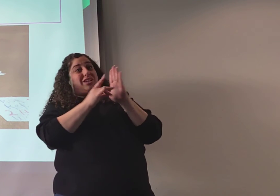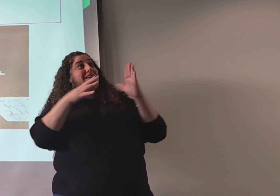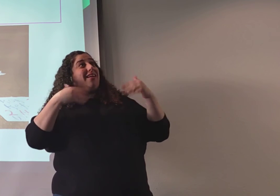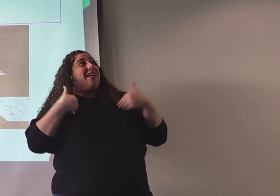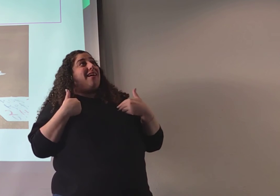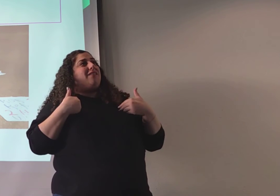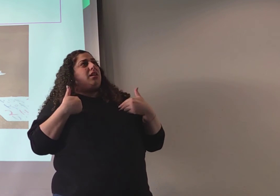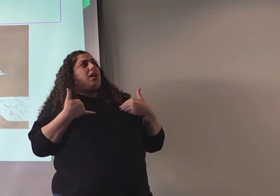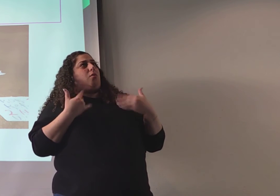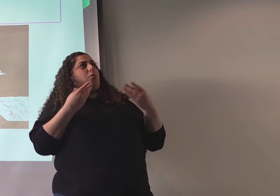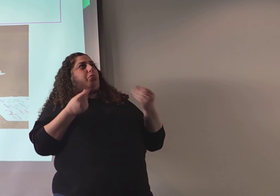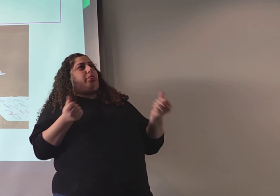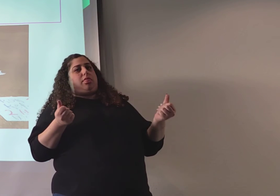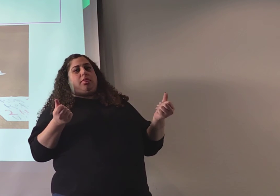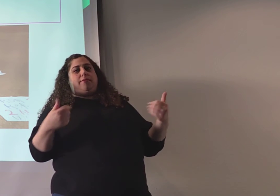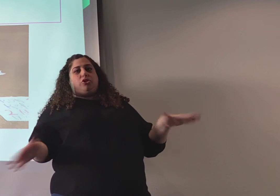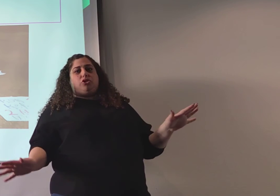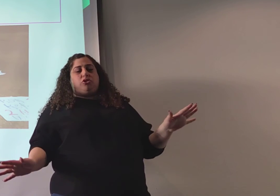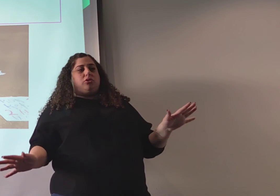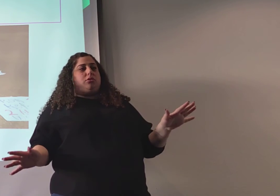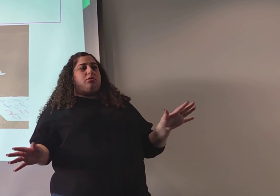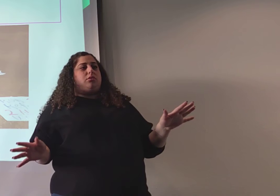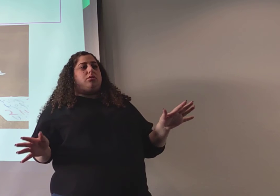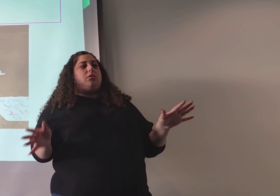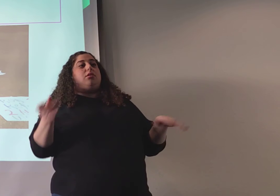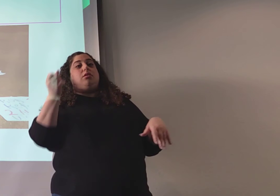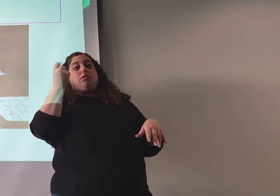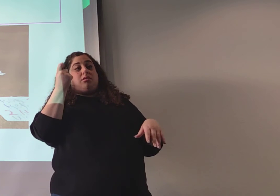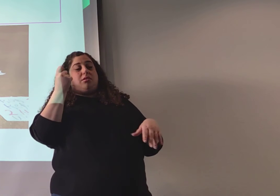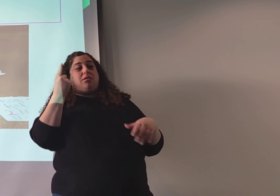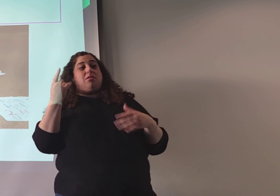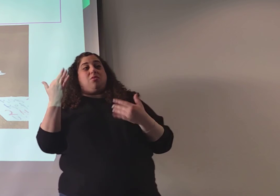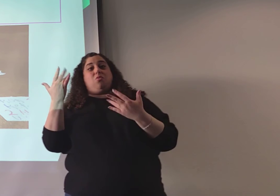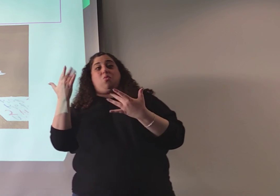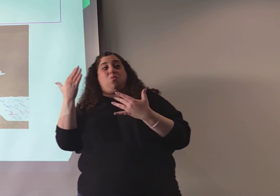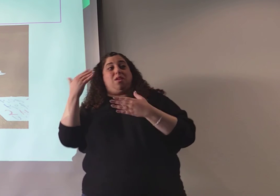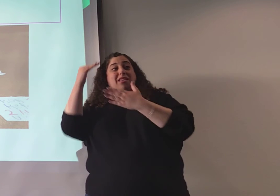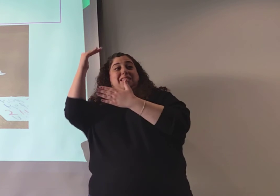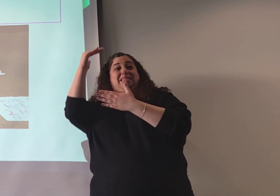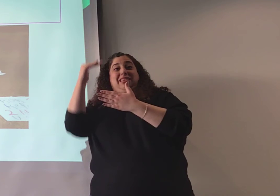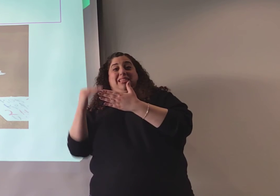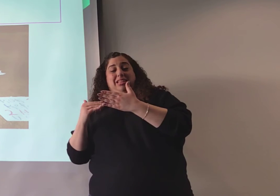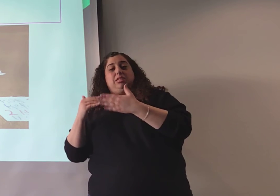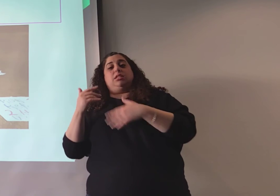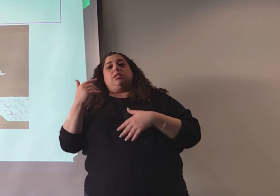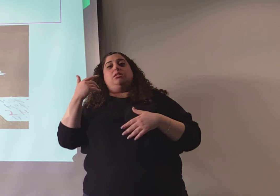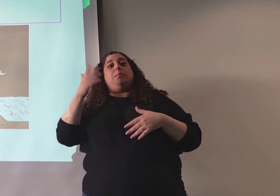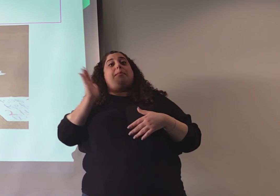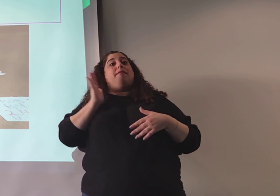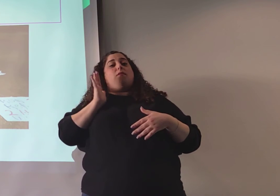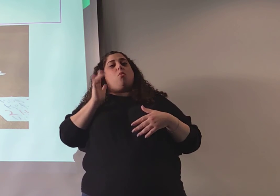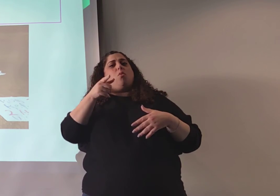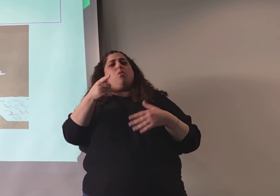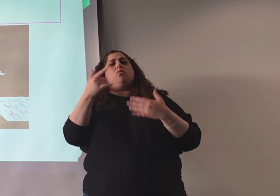Did he say he was disabled? Yes. Did he get Jonathan’s contact from disability rights maybe?